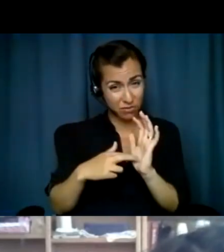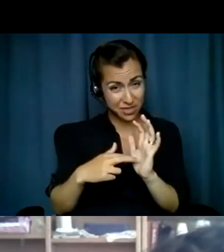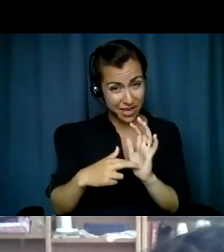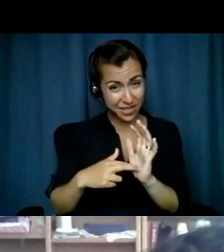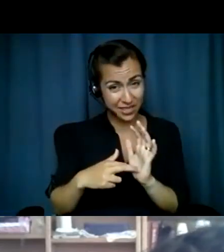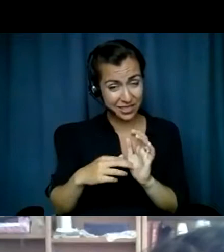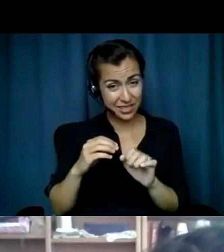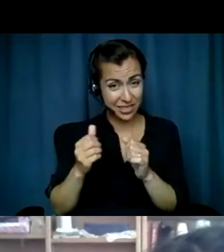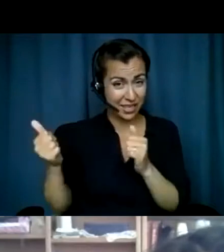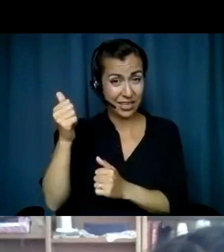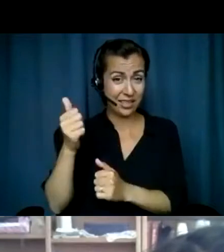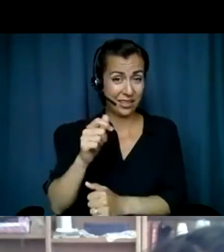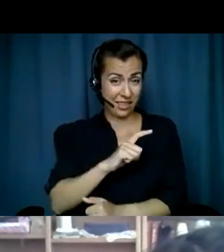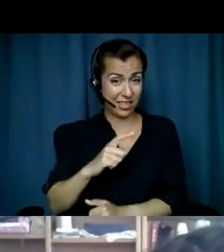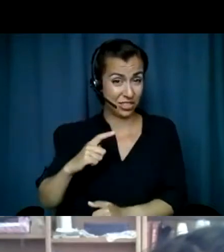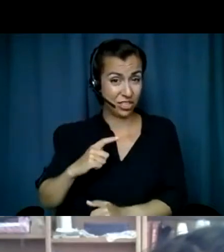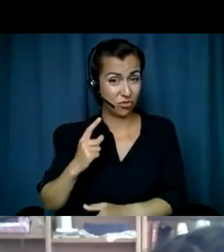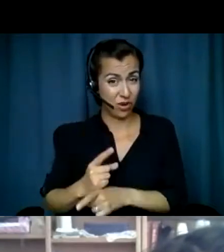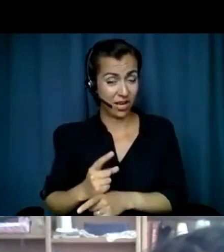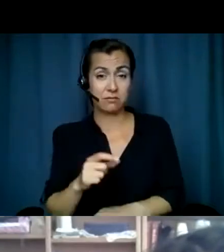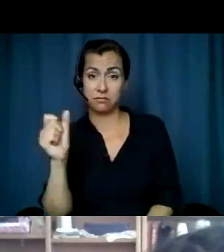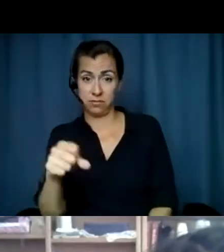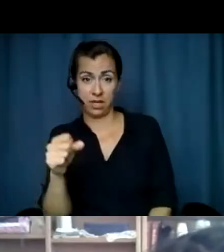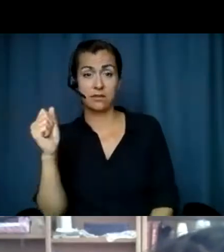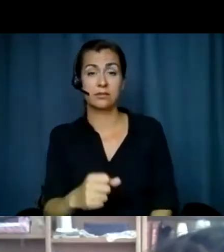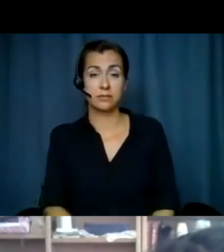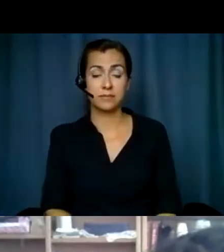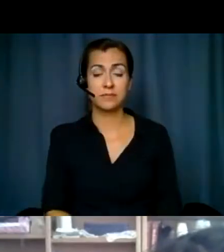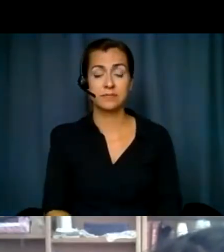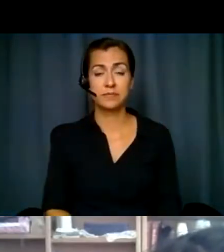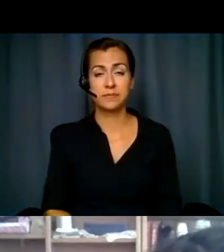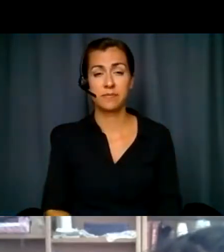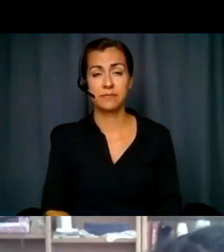answers are very satisfied, satisfied, dissatisfied, or